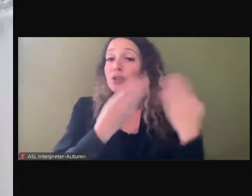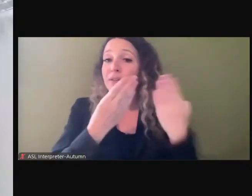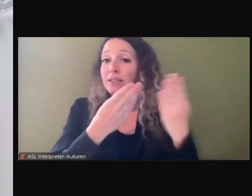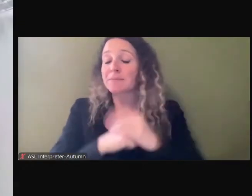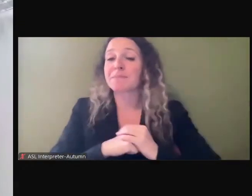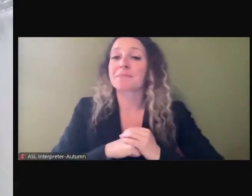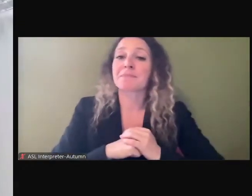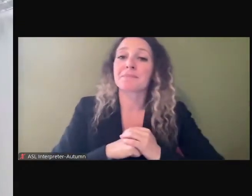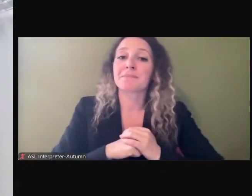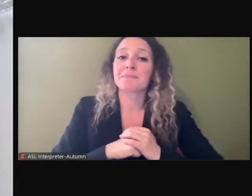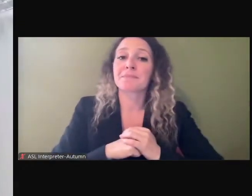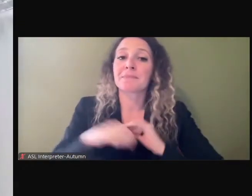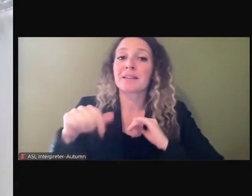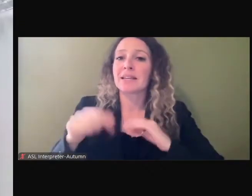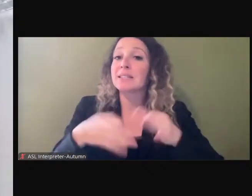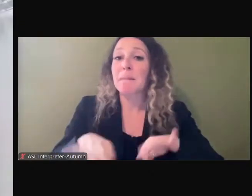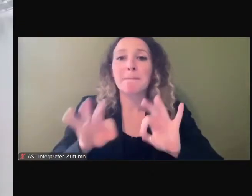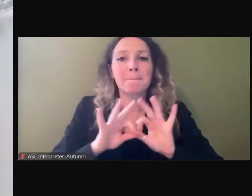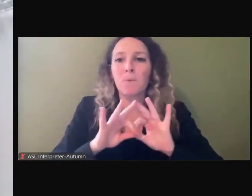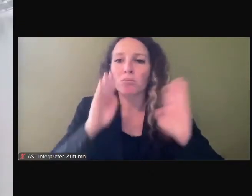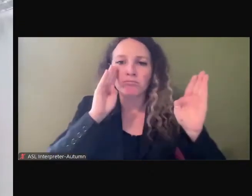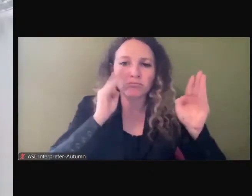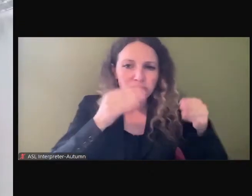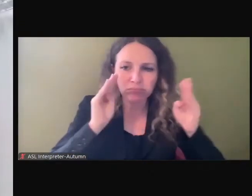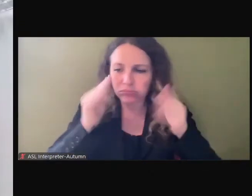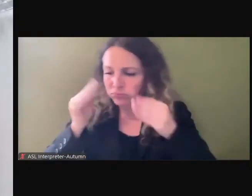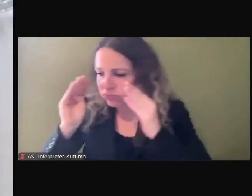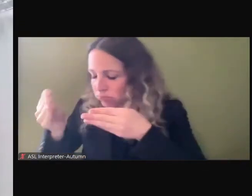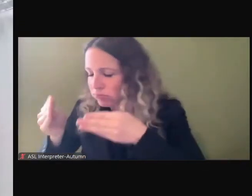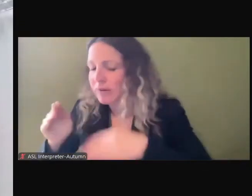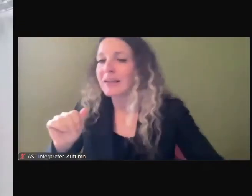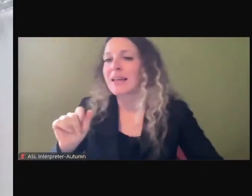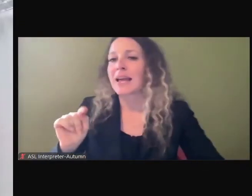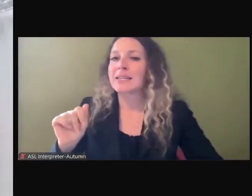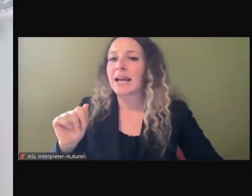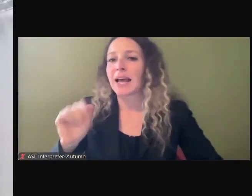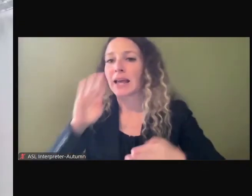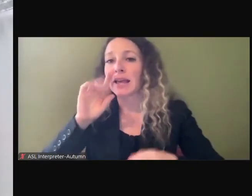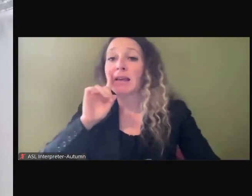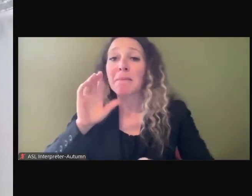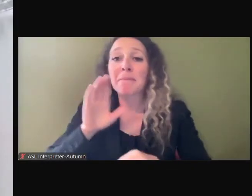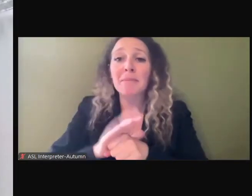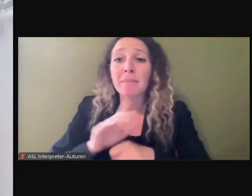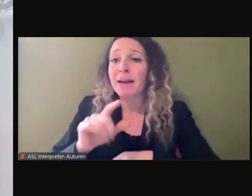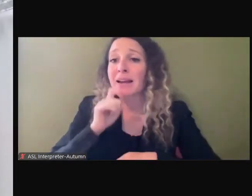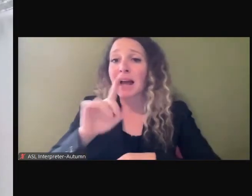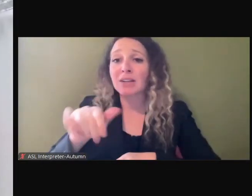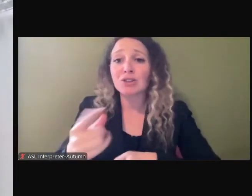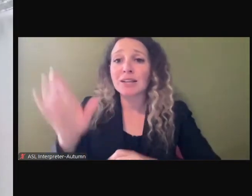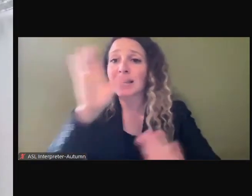services. These pivotal areas of focus reflect the ATA's commitment to not just navigate but